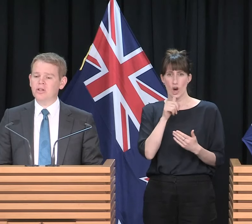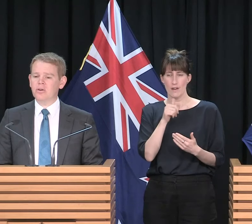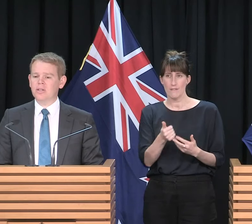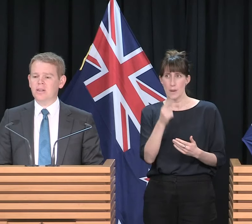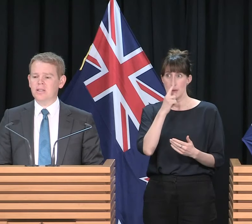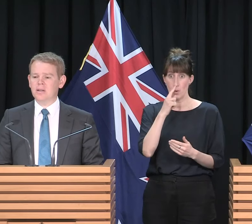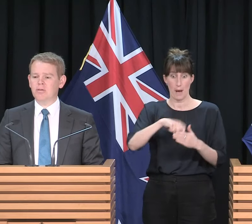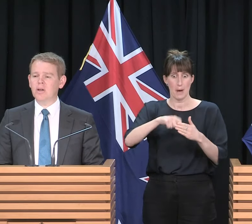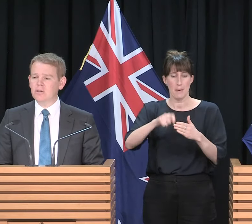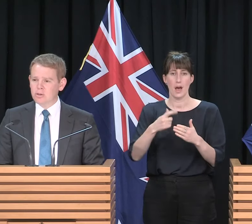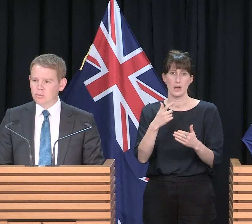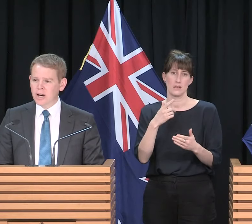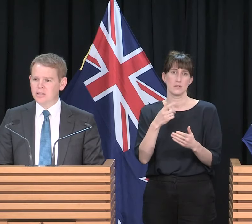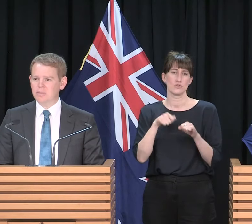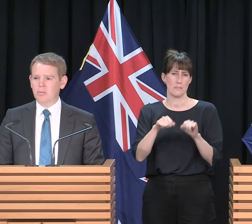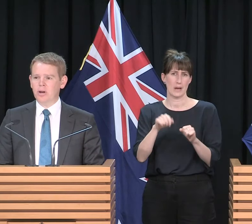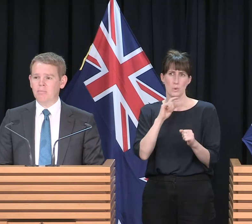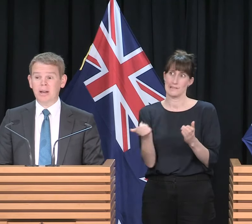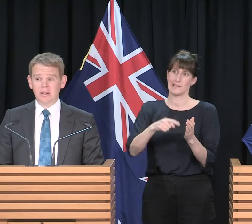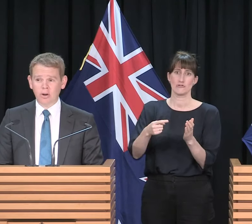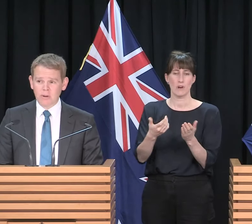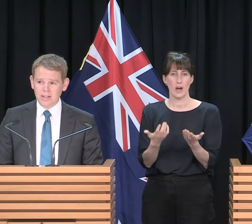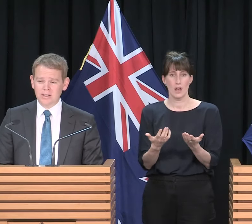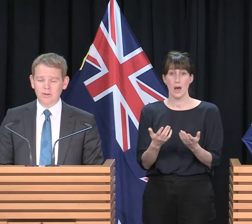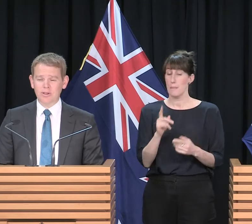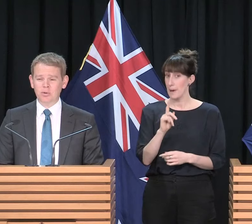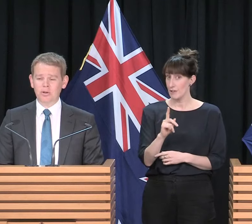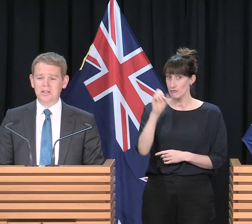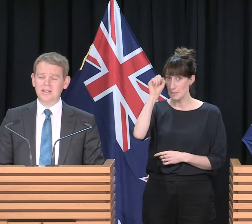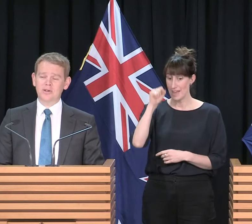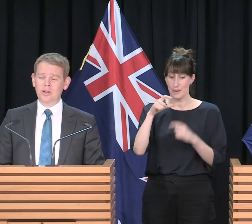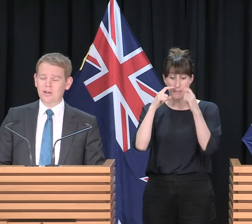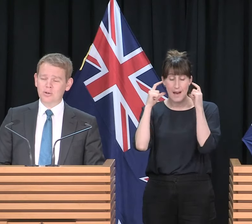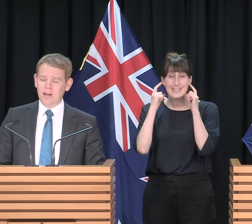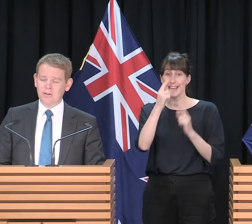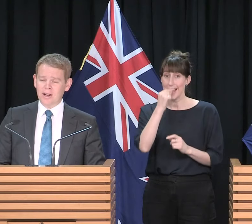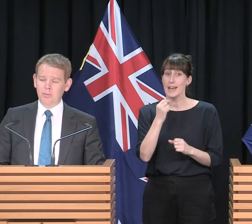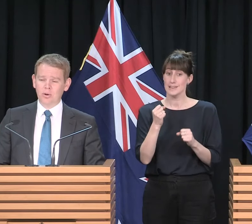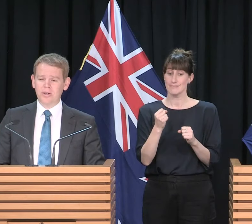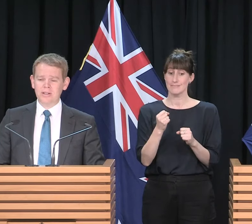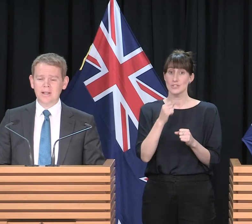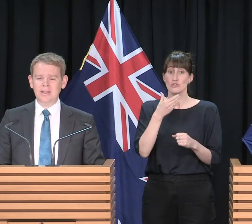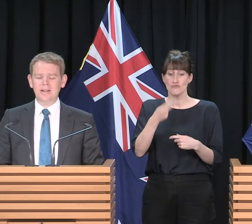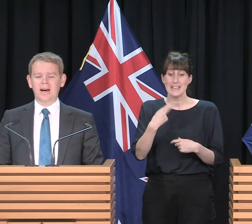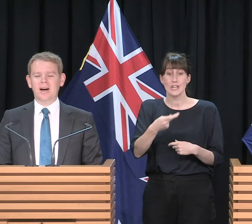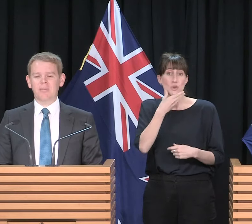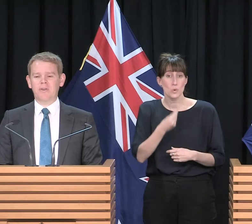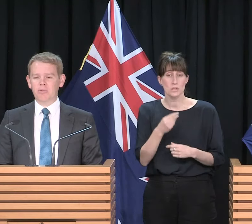enjoy, is to stay ever vigilant. While it's also